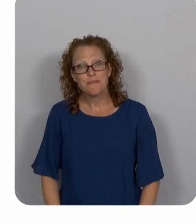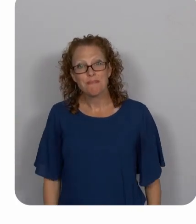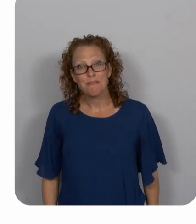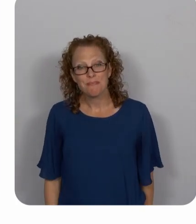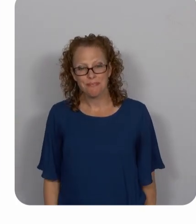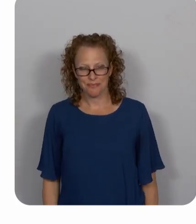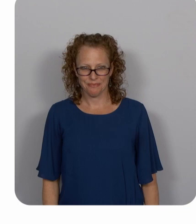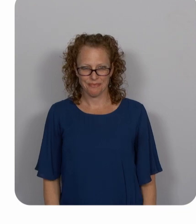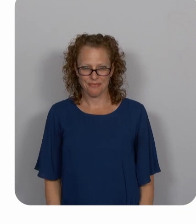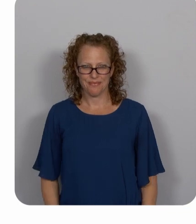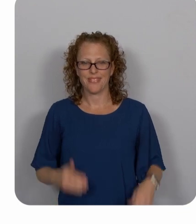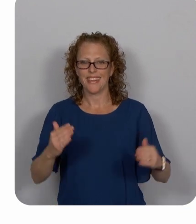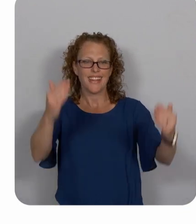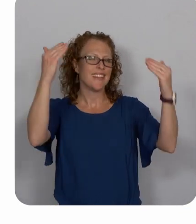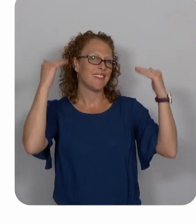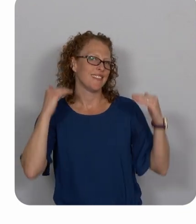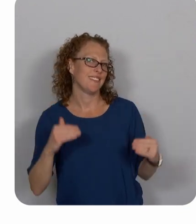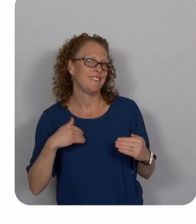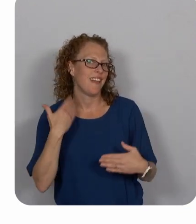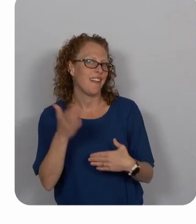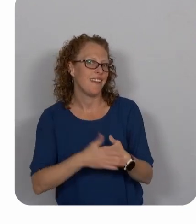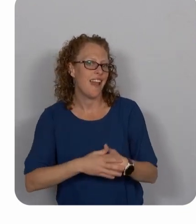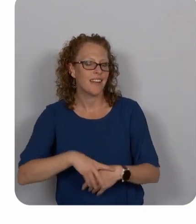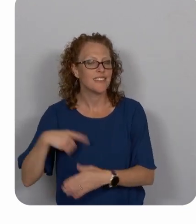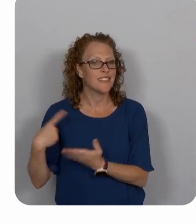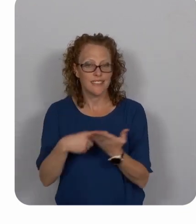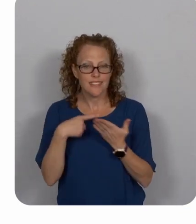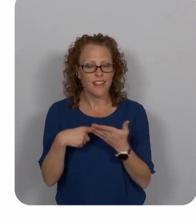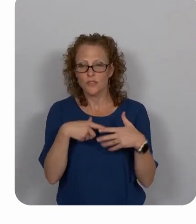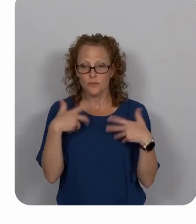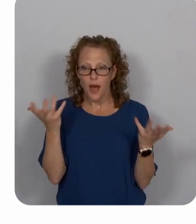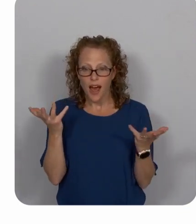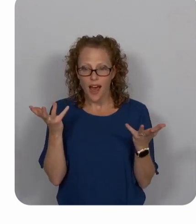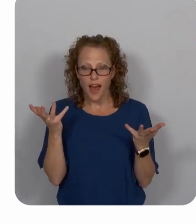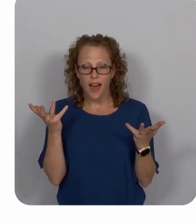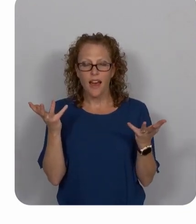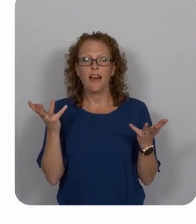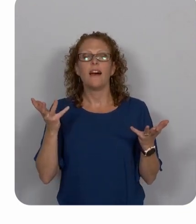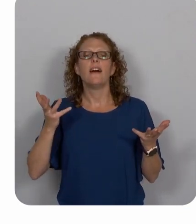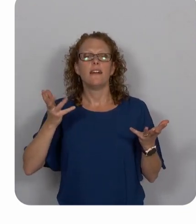The next topic we’re going to cover stays consistent with the theme of making things easier for you